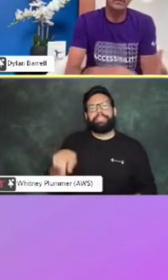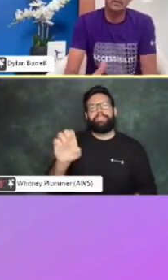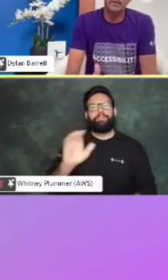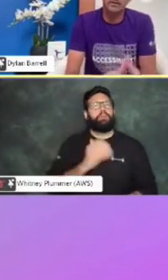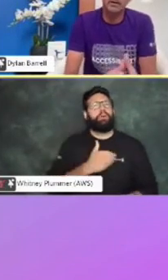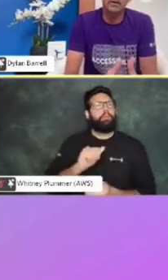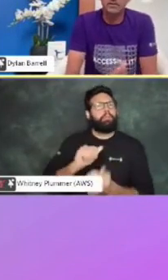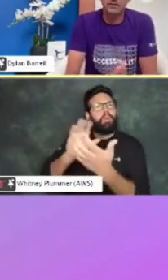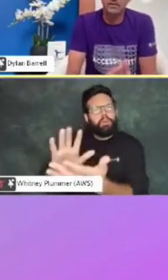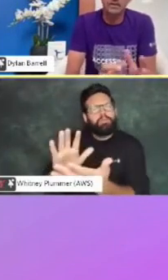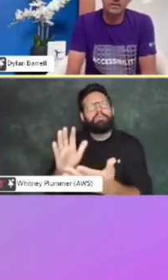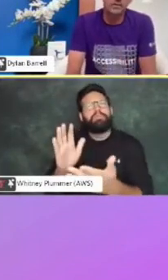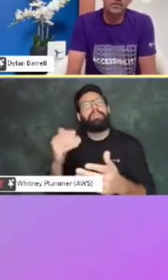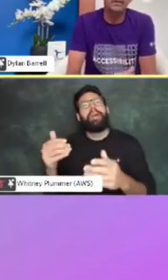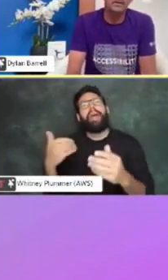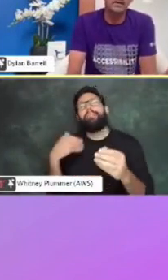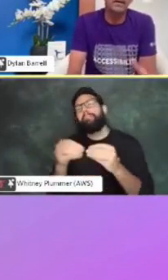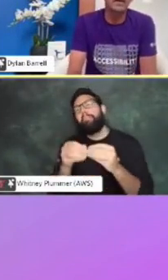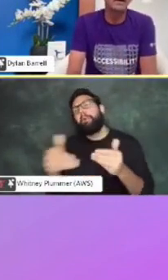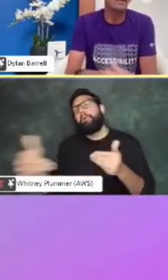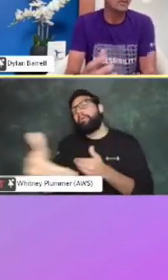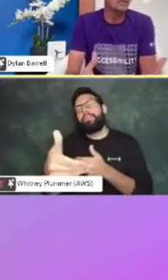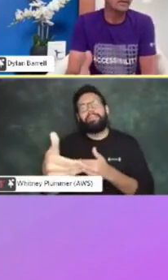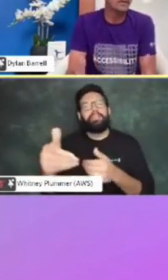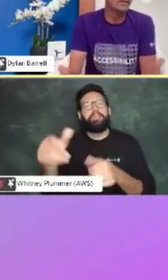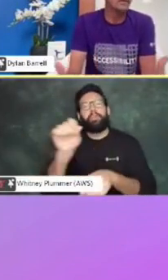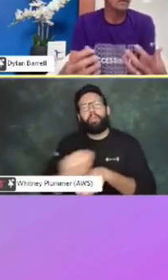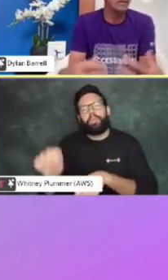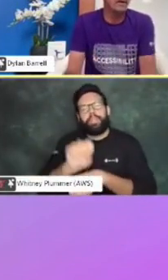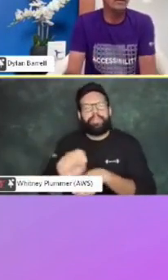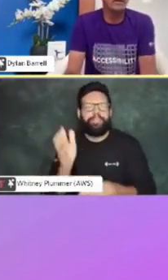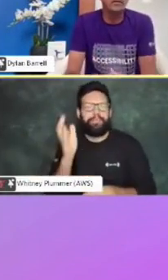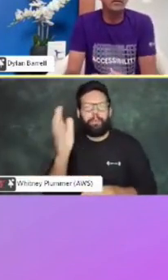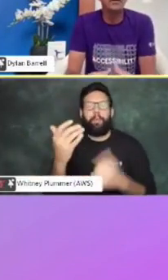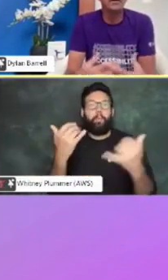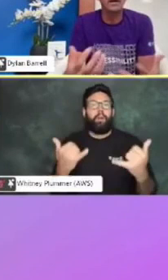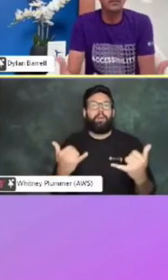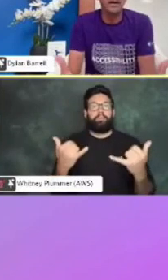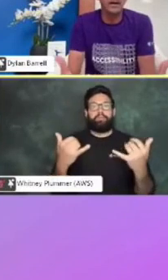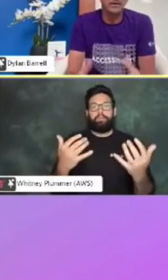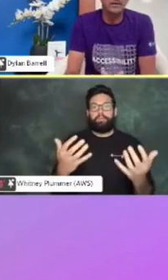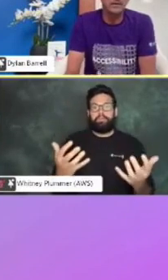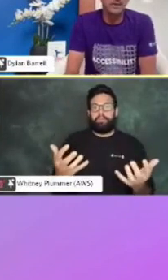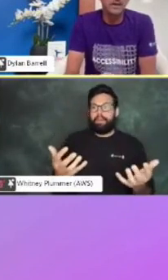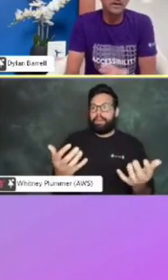which I'm not gonna talk about today. I'm gonna talk about the things that we currently do and why we do them.